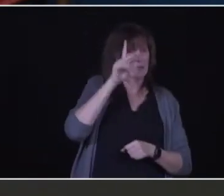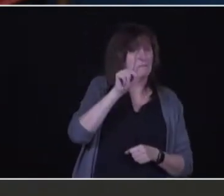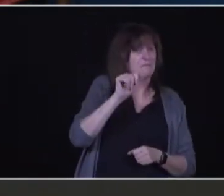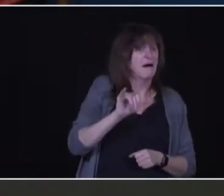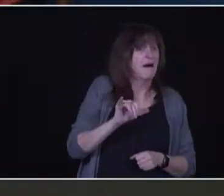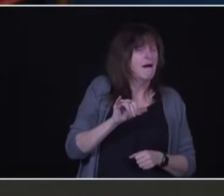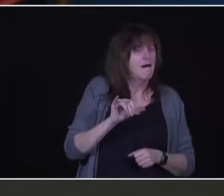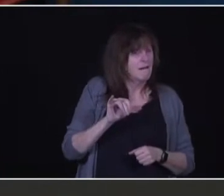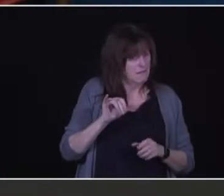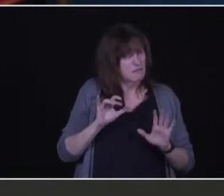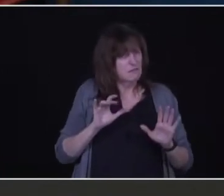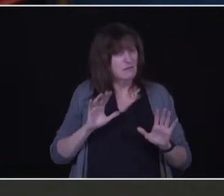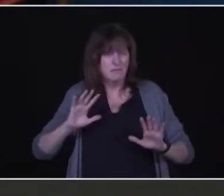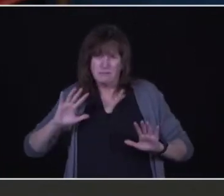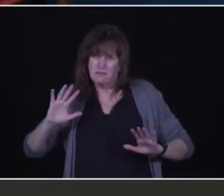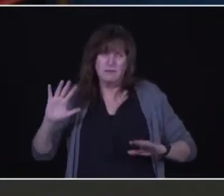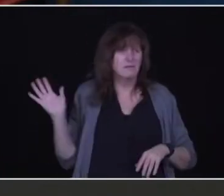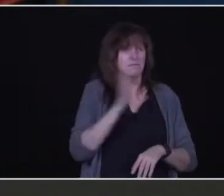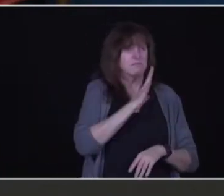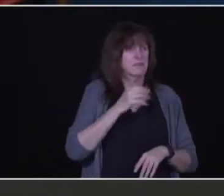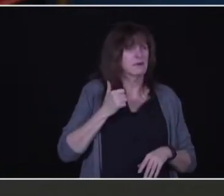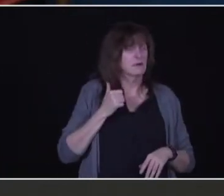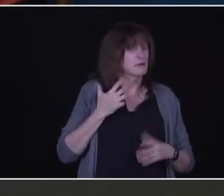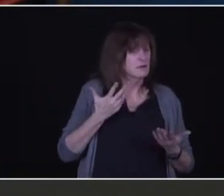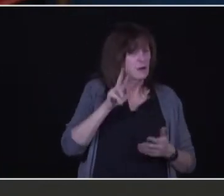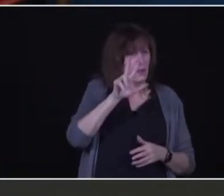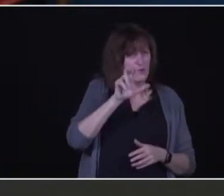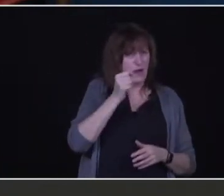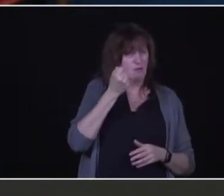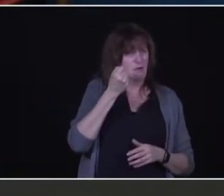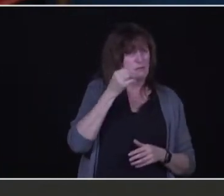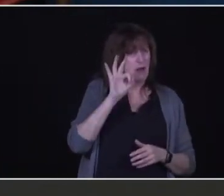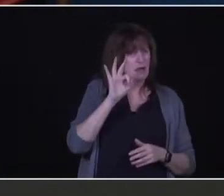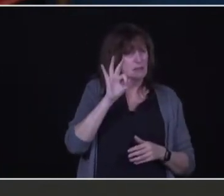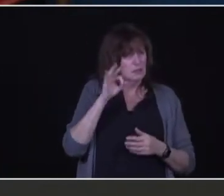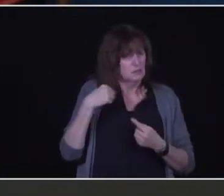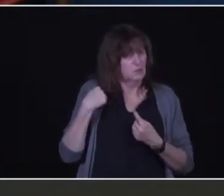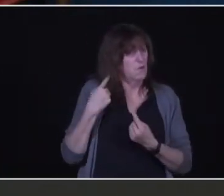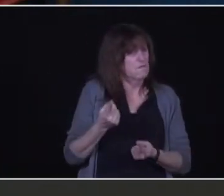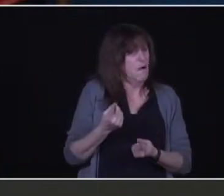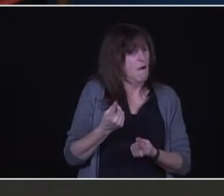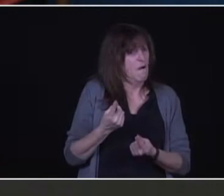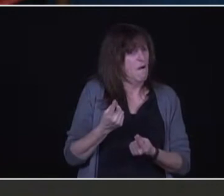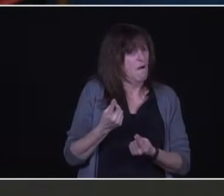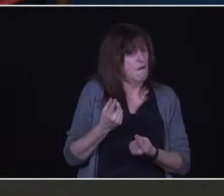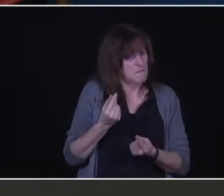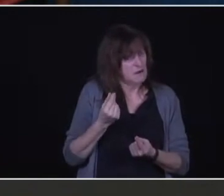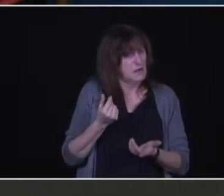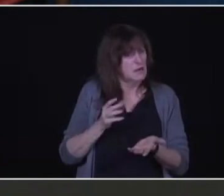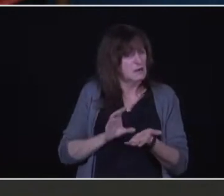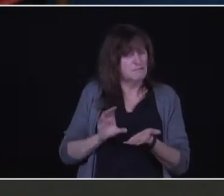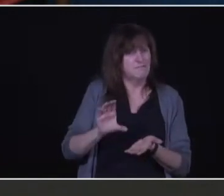there is a program already all the way back from September? I fought to get $1.1 billion for sick pay.